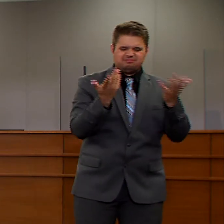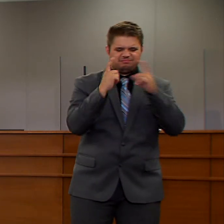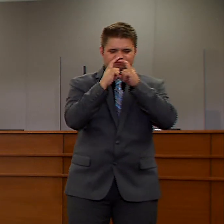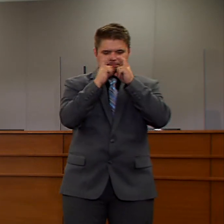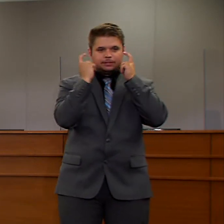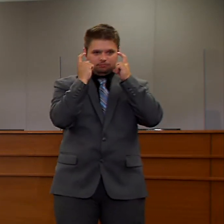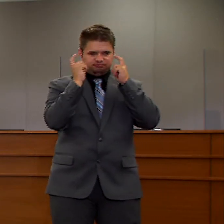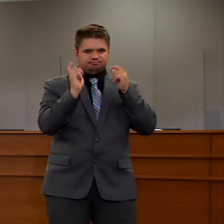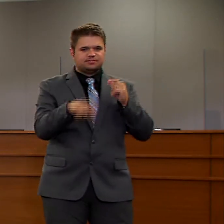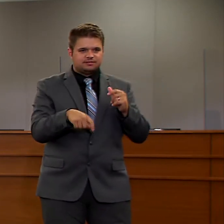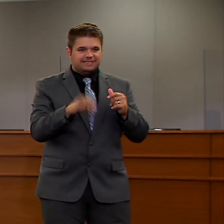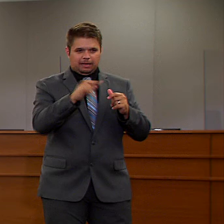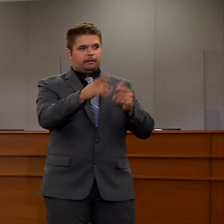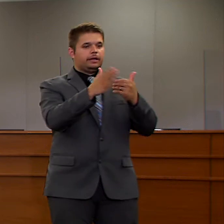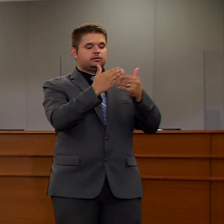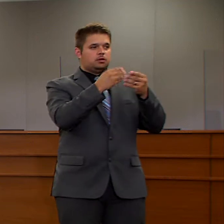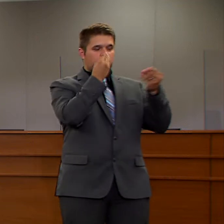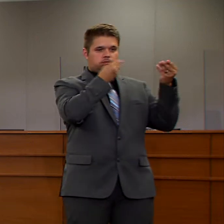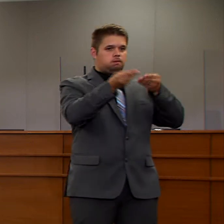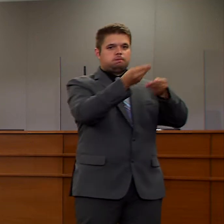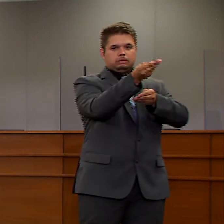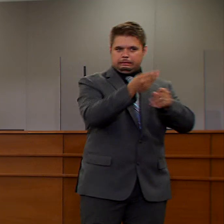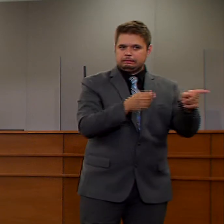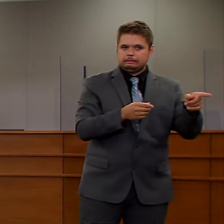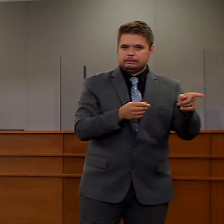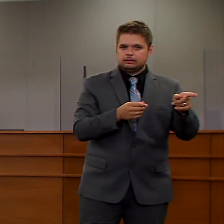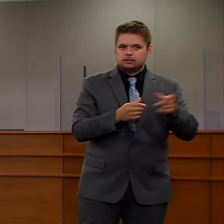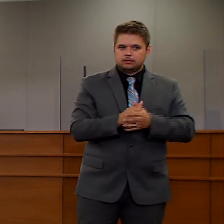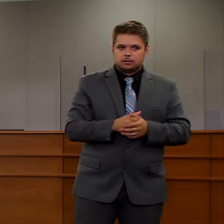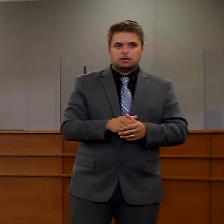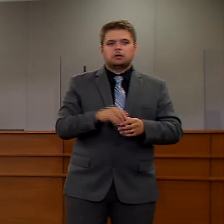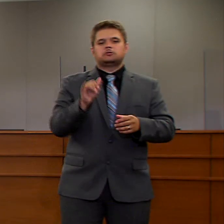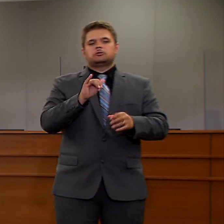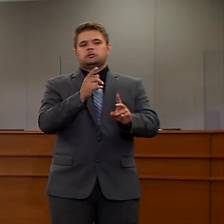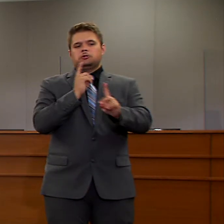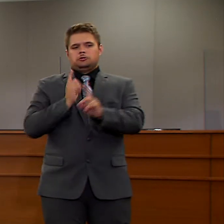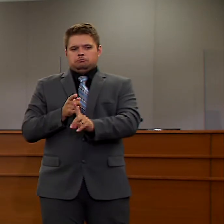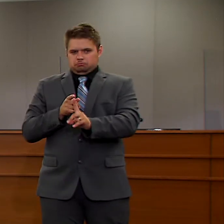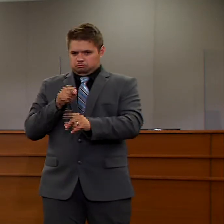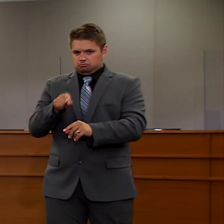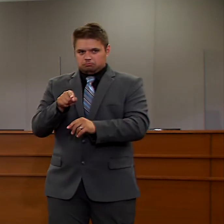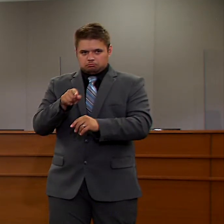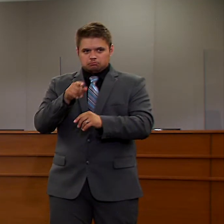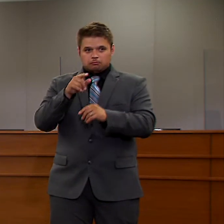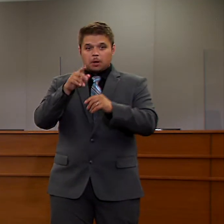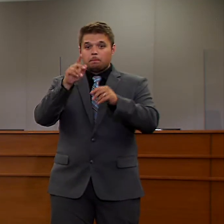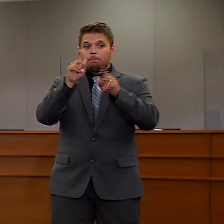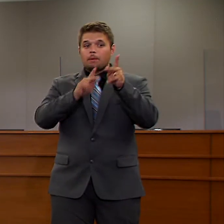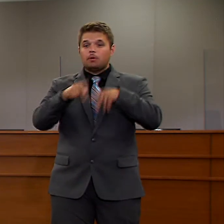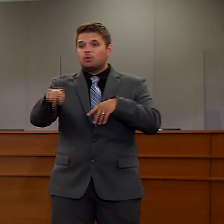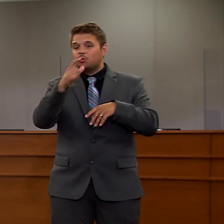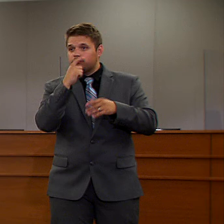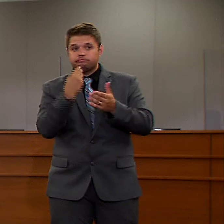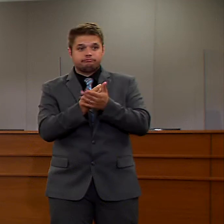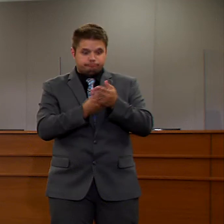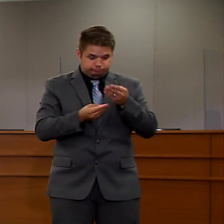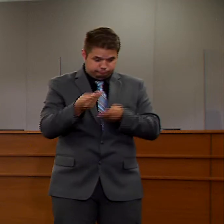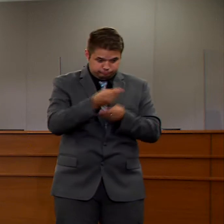requirement and business restrictions the governor has announced an extension of the current moratorium temporarily